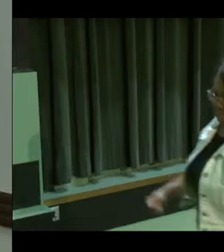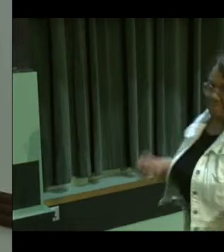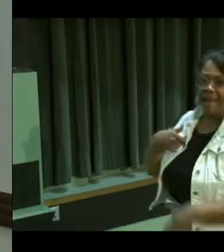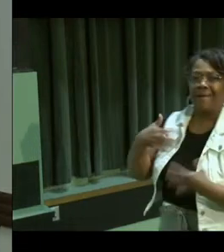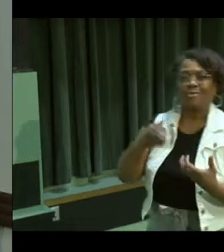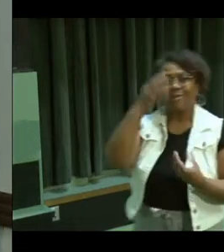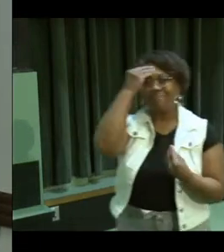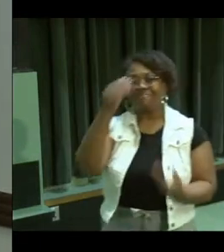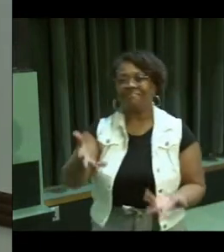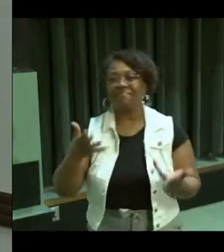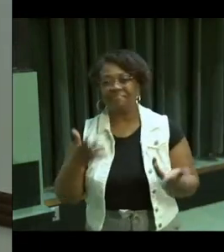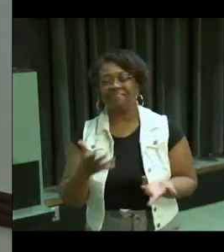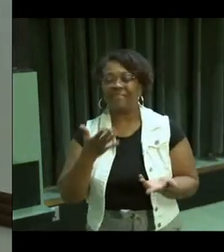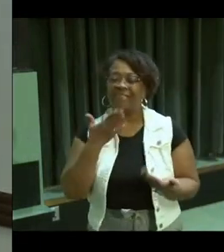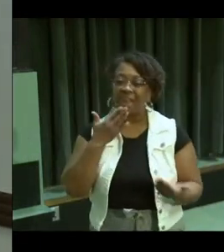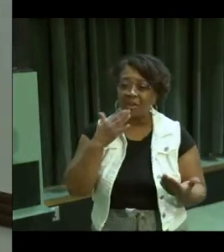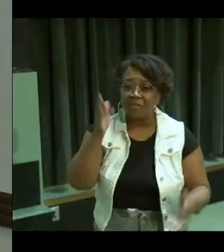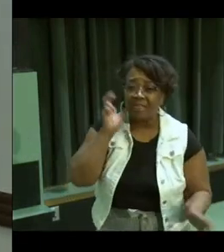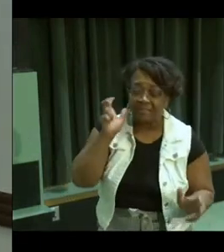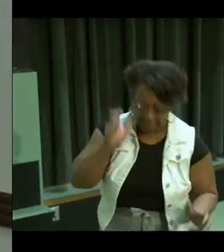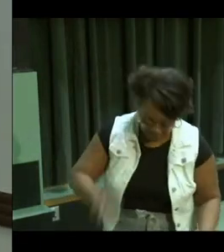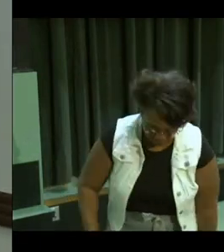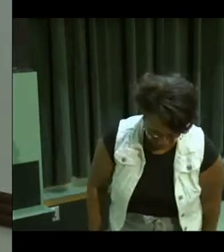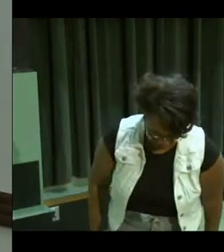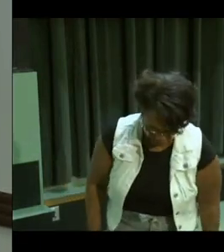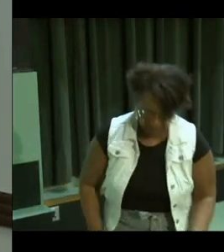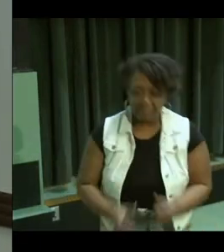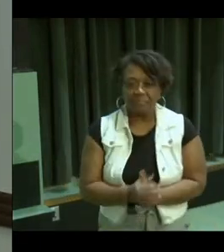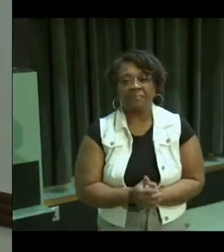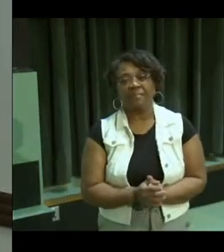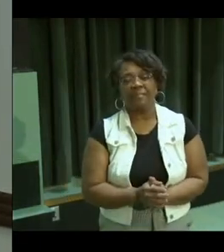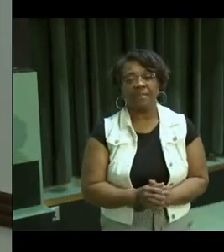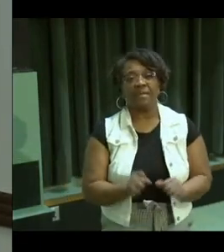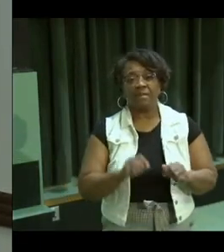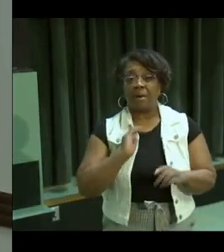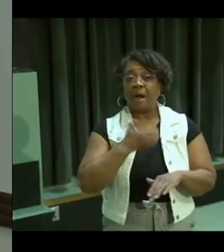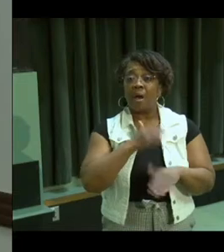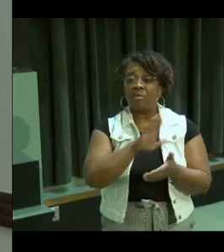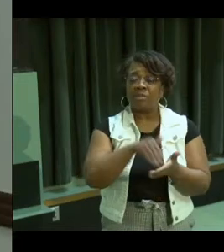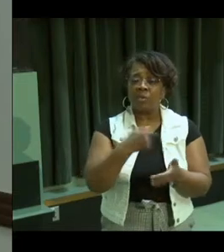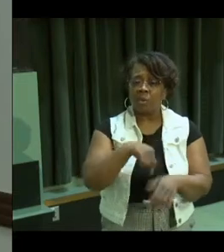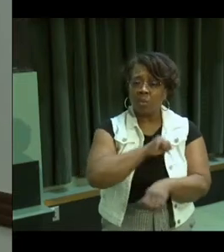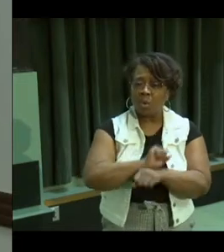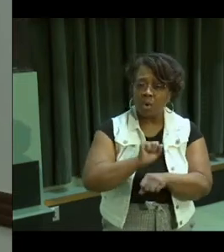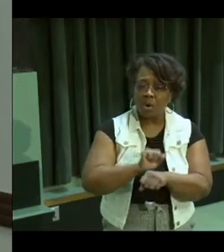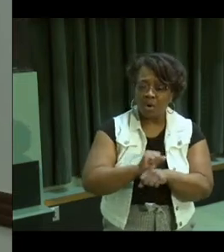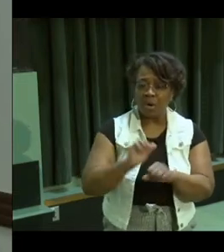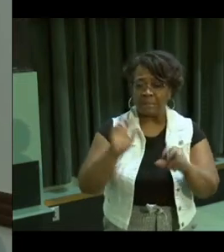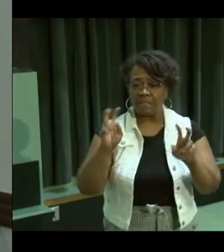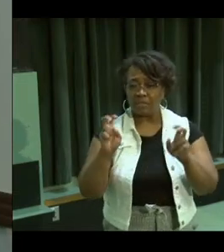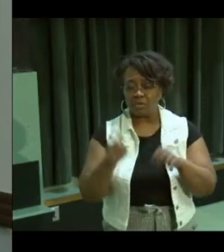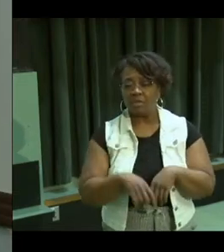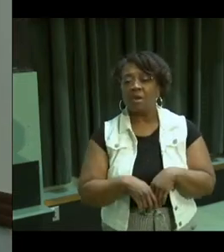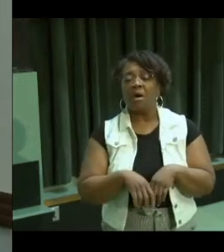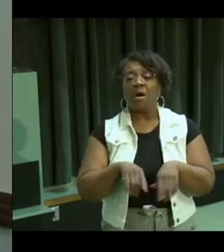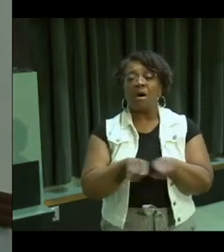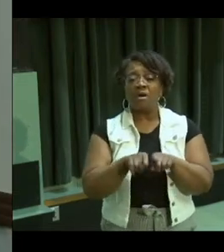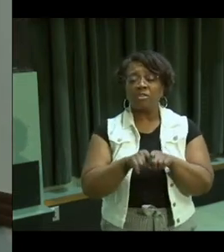listening, so at our center, we